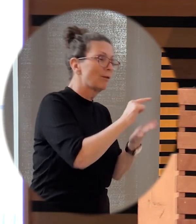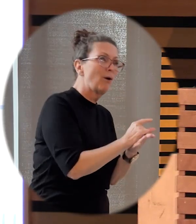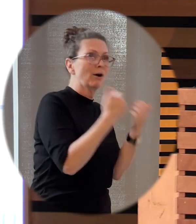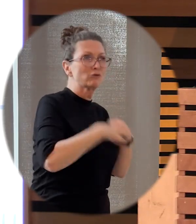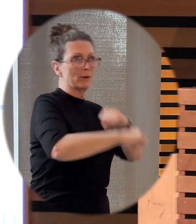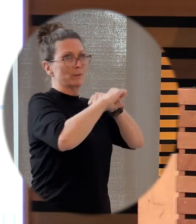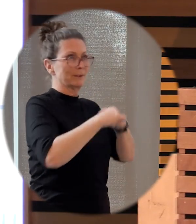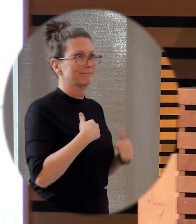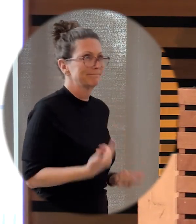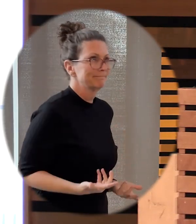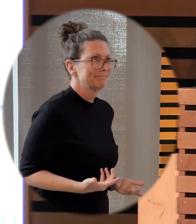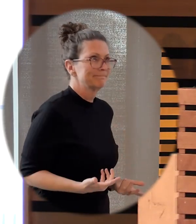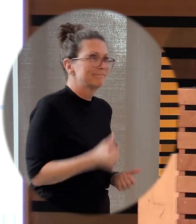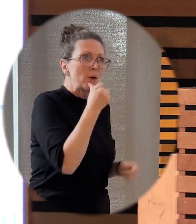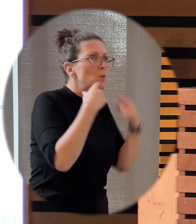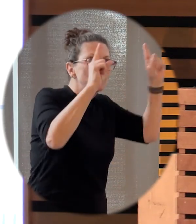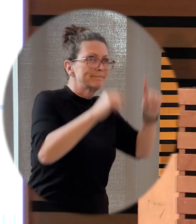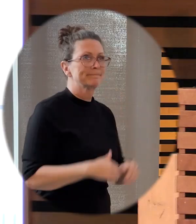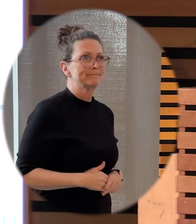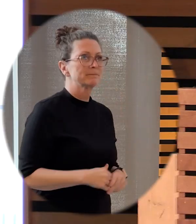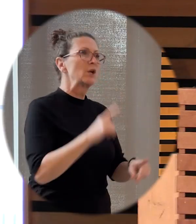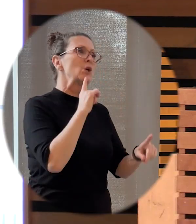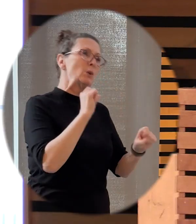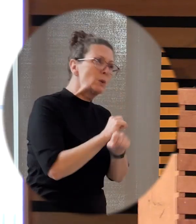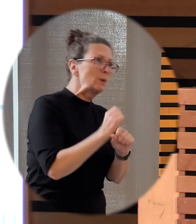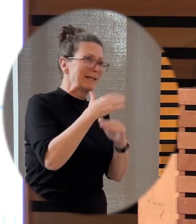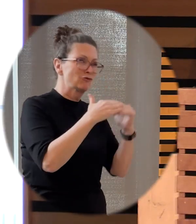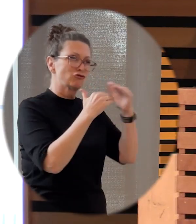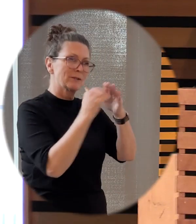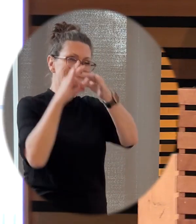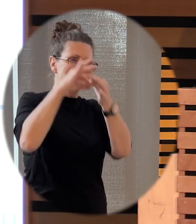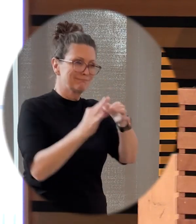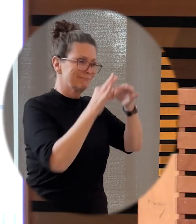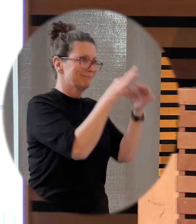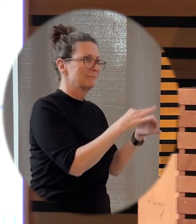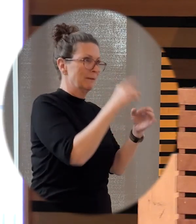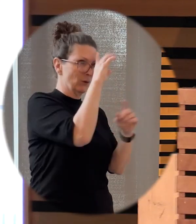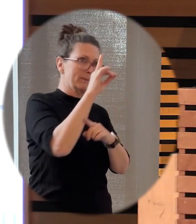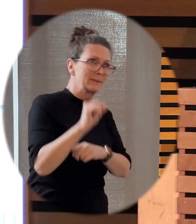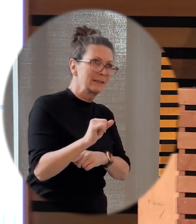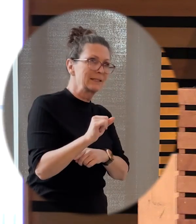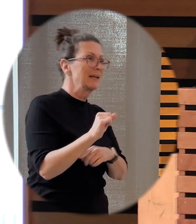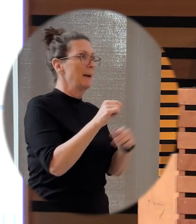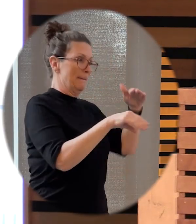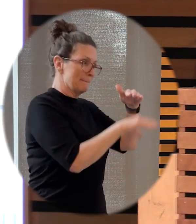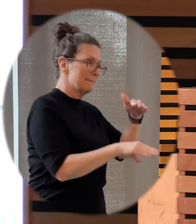place. To pursue a truly intersectional approach to disability, we must shatter core myths.